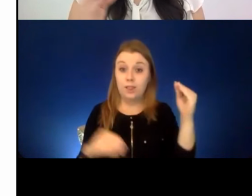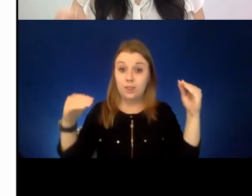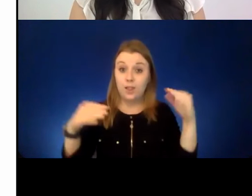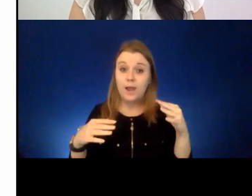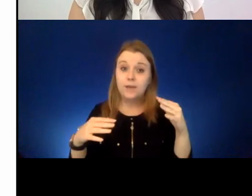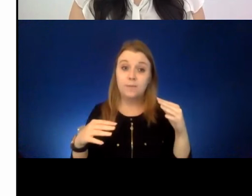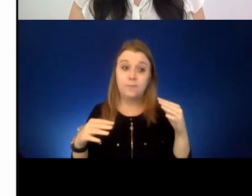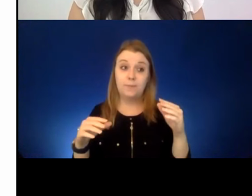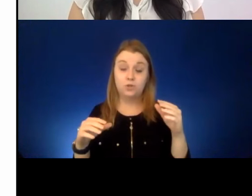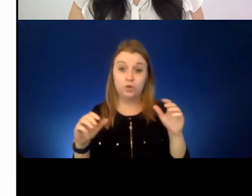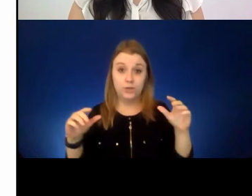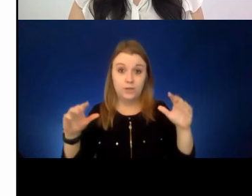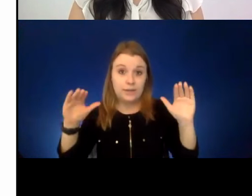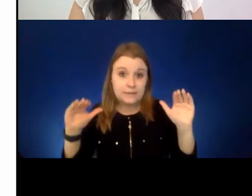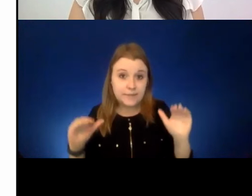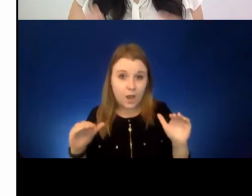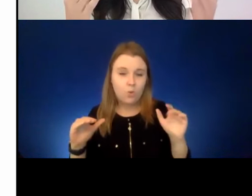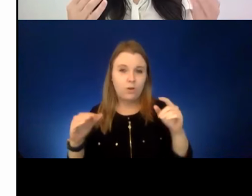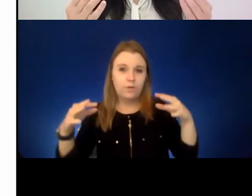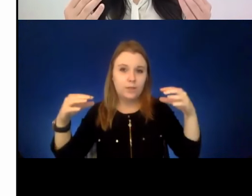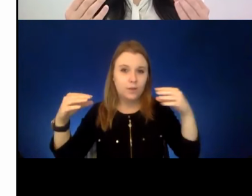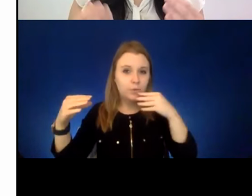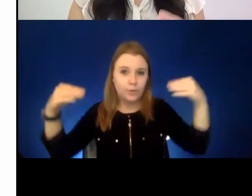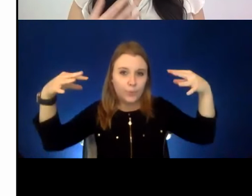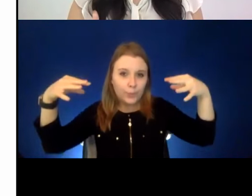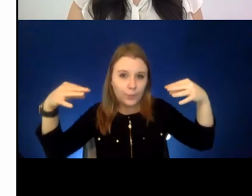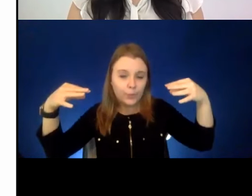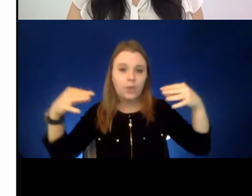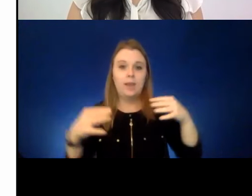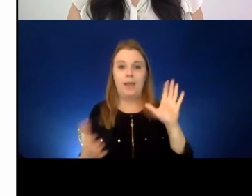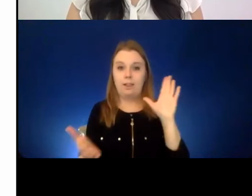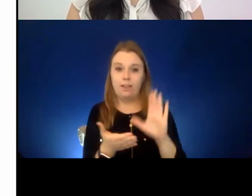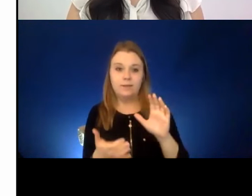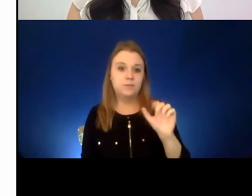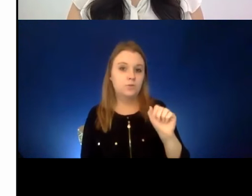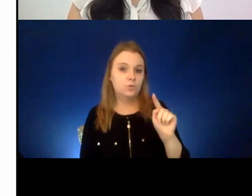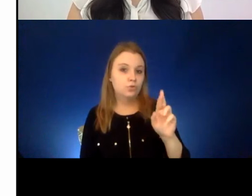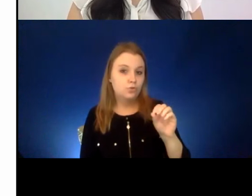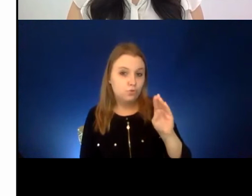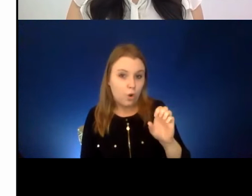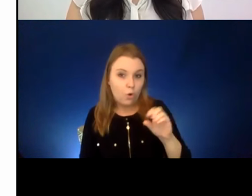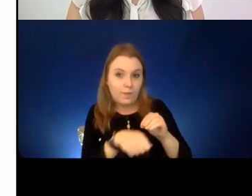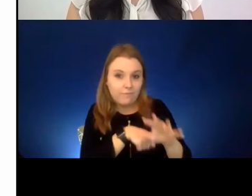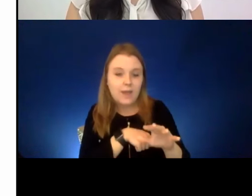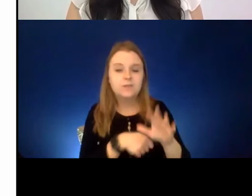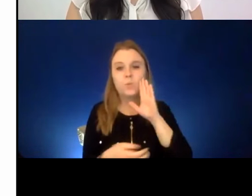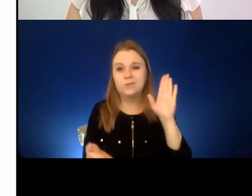and avoiding strobe effects is really important. You can decrease the likeliness of them having a migraine headache that way. Sound considerations.